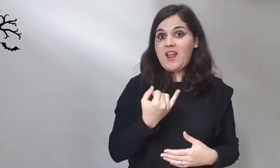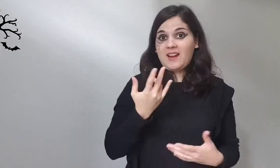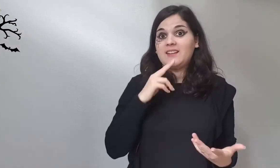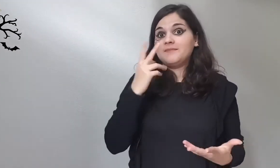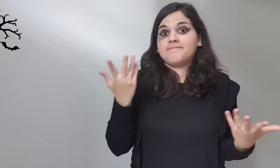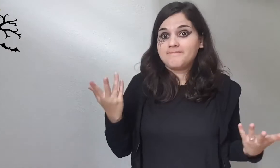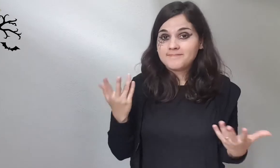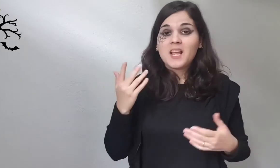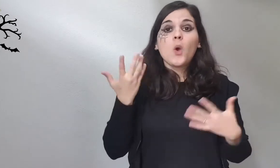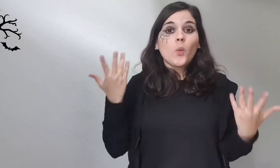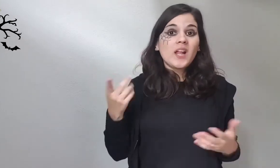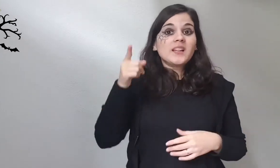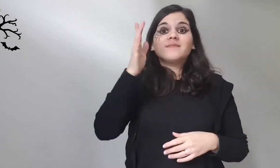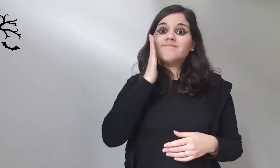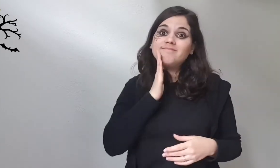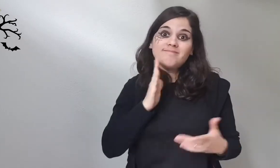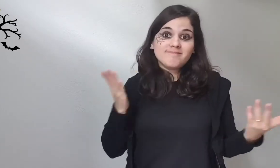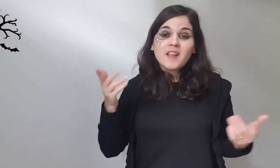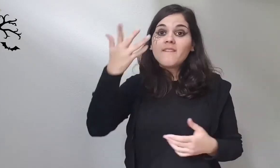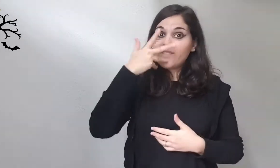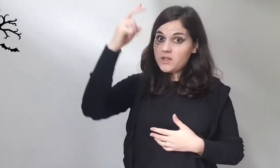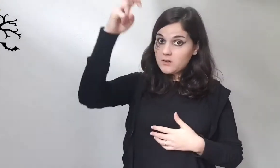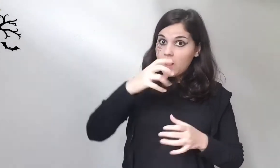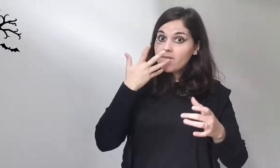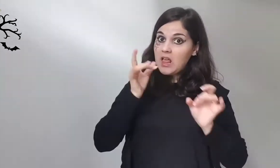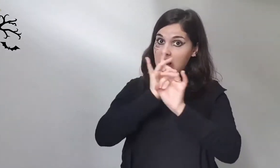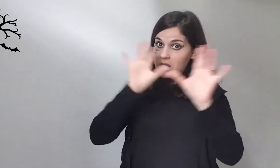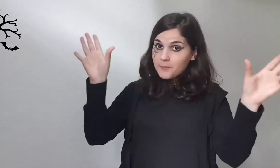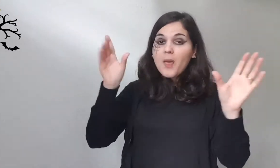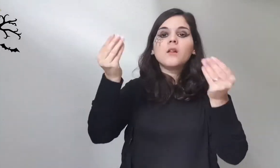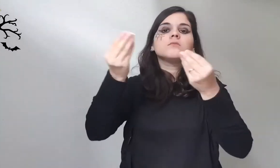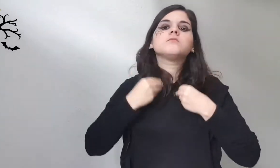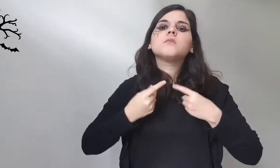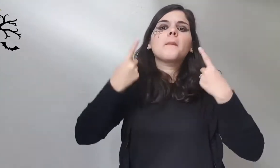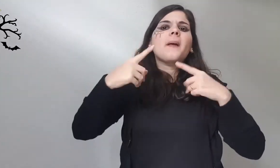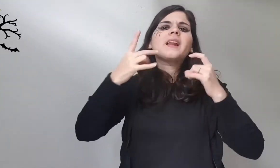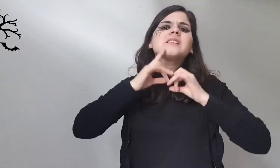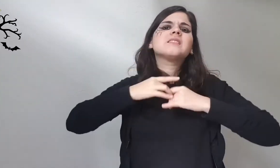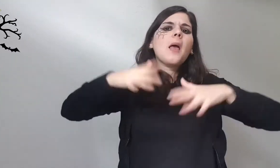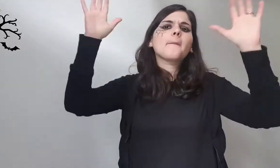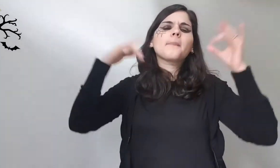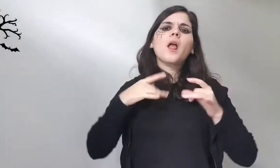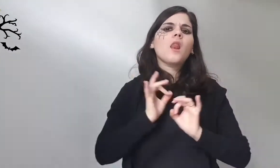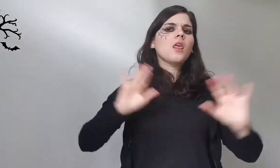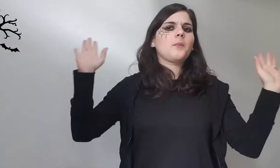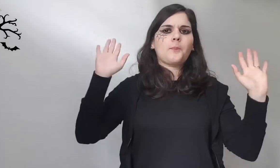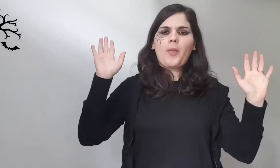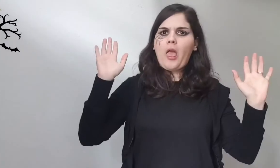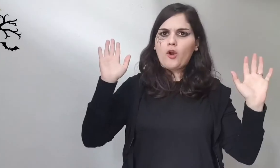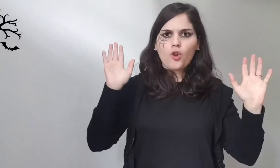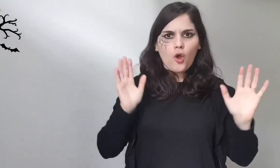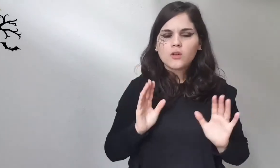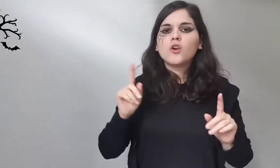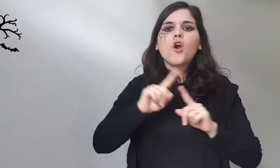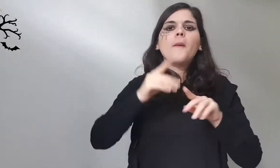Then Jack told him that in return he would have to let him free for eternity,